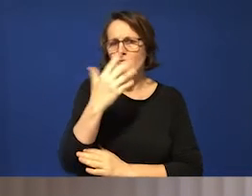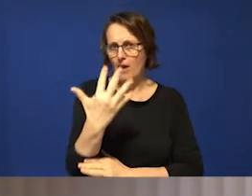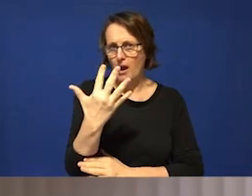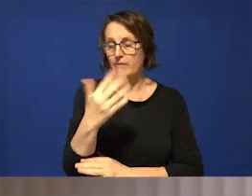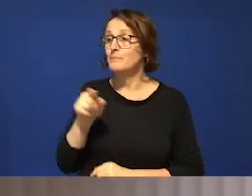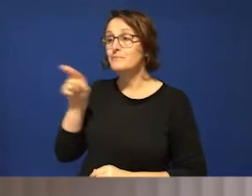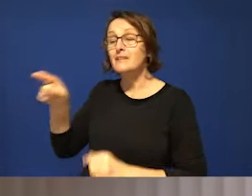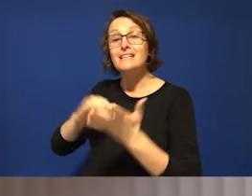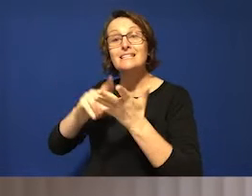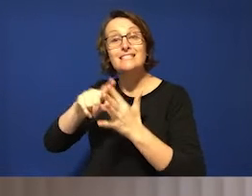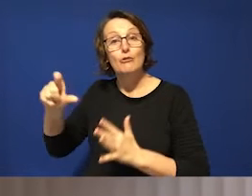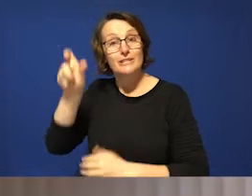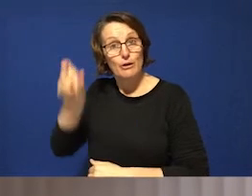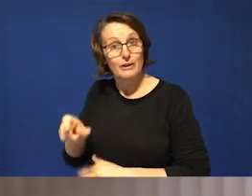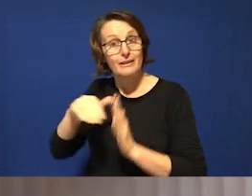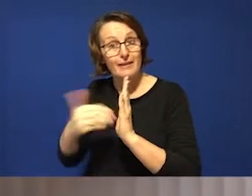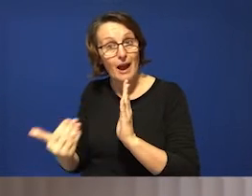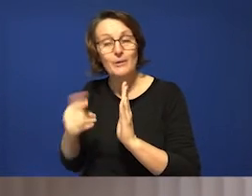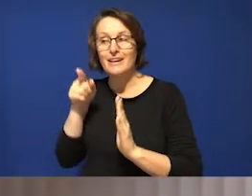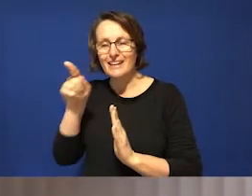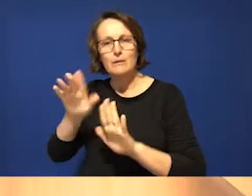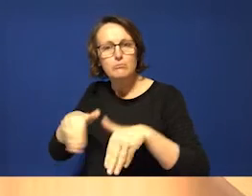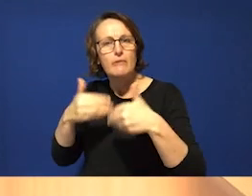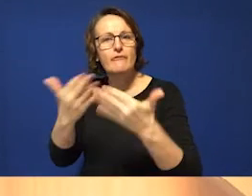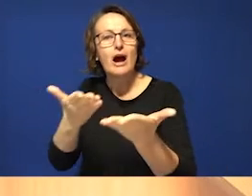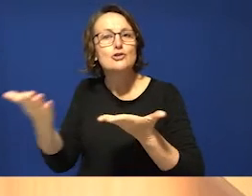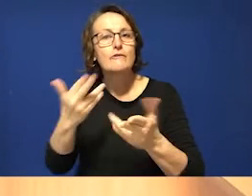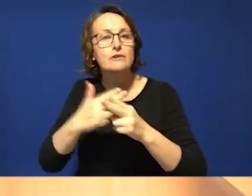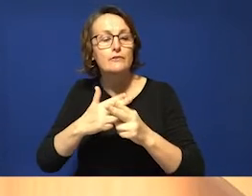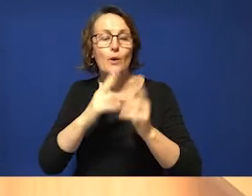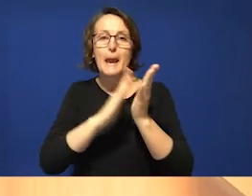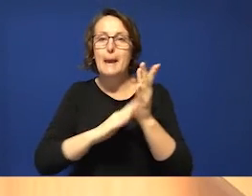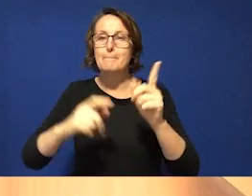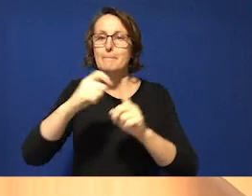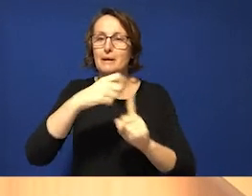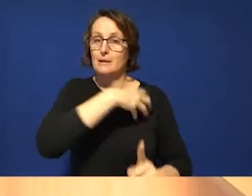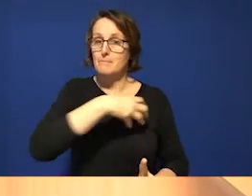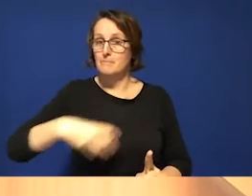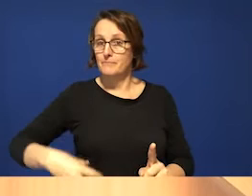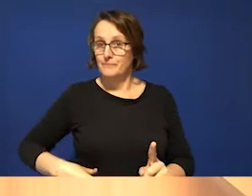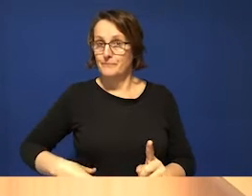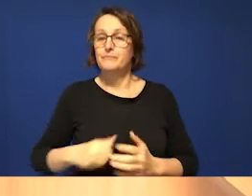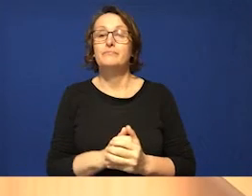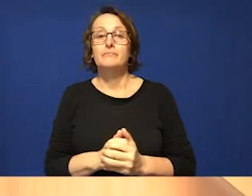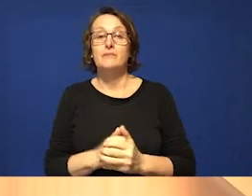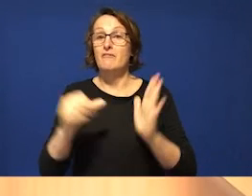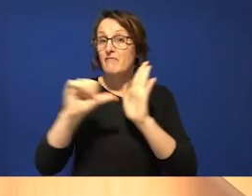As secretary he's responsible for service provision to MPs, both houses and parliamentary committees, including finance,